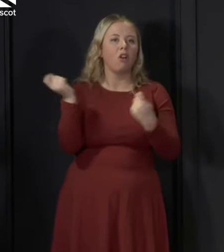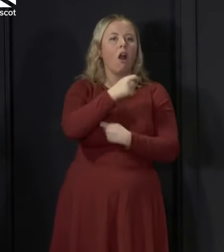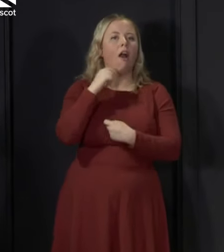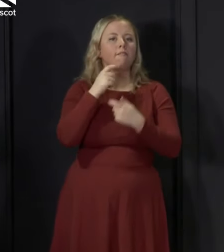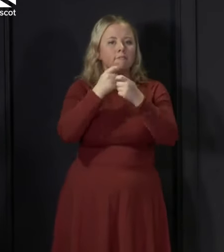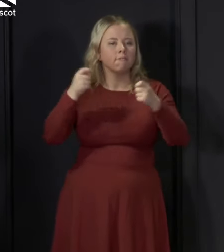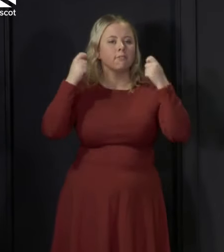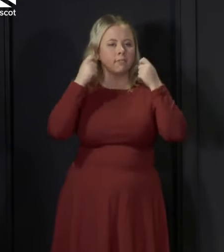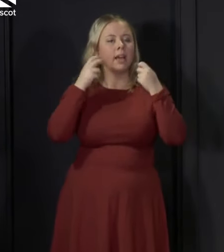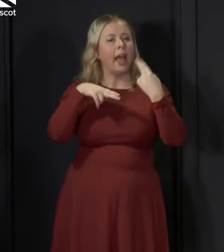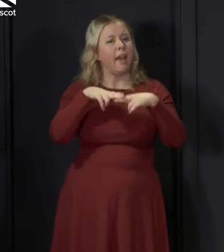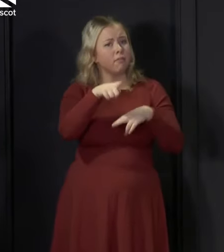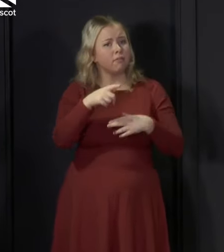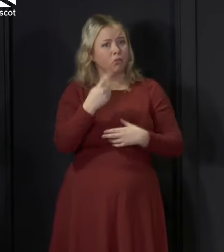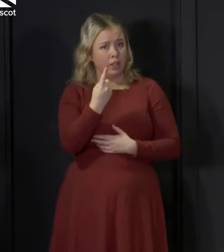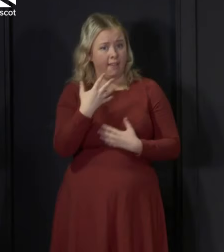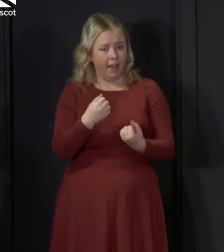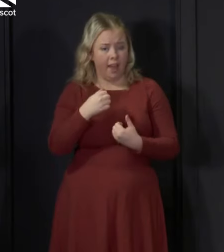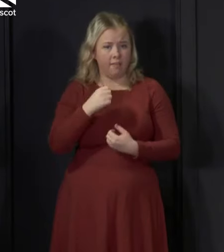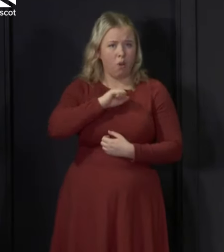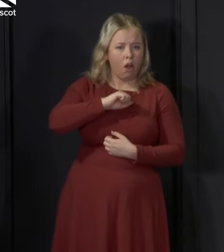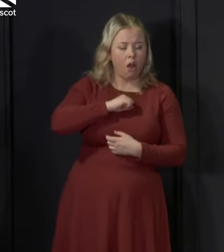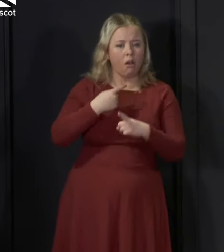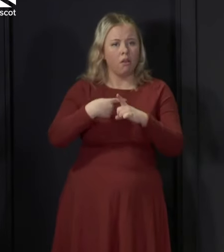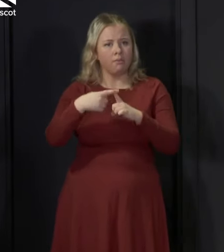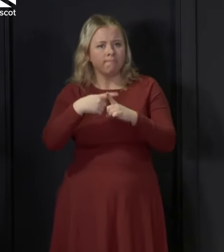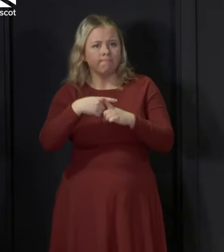If you have symptoms of the virus, you and your household should isolate completely.